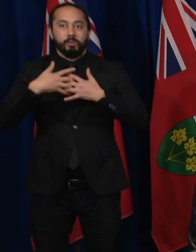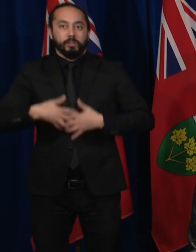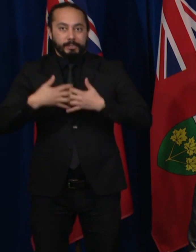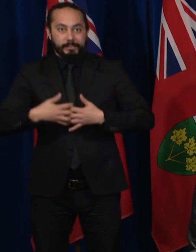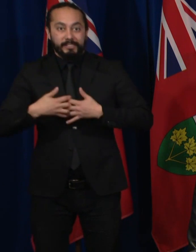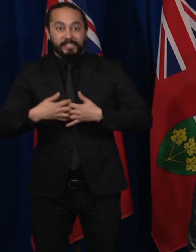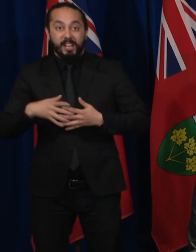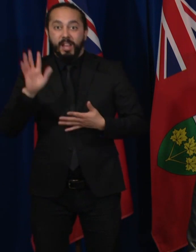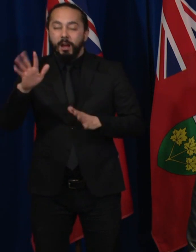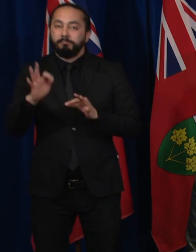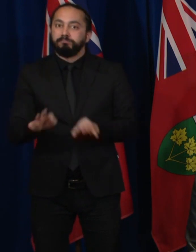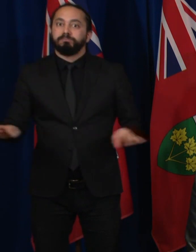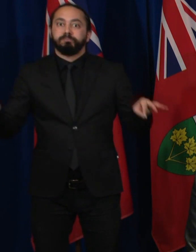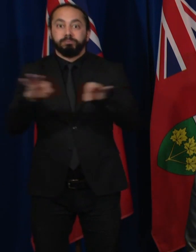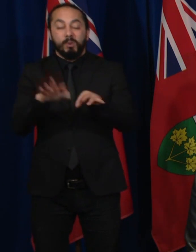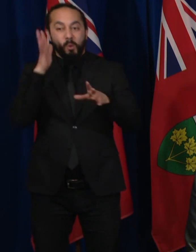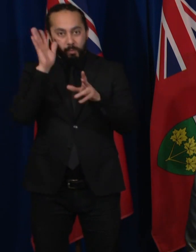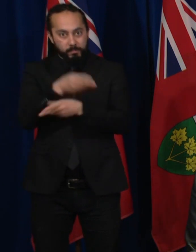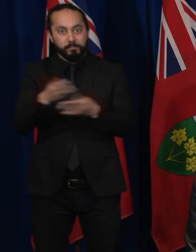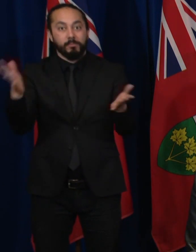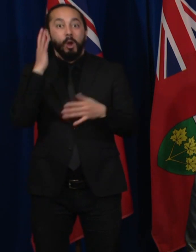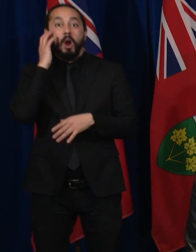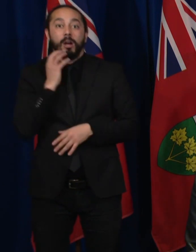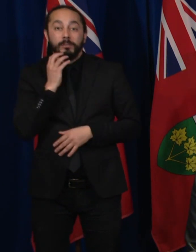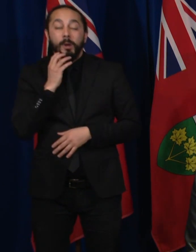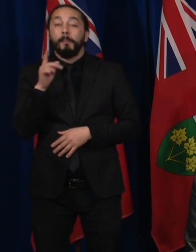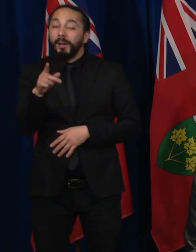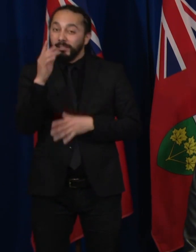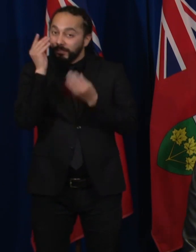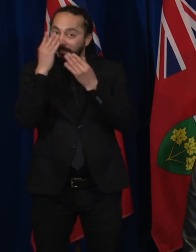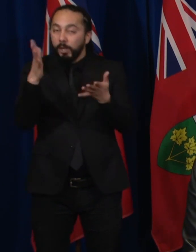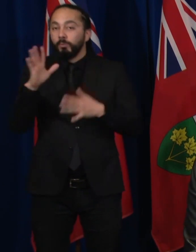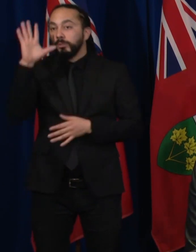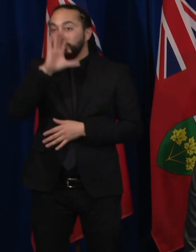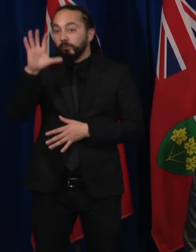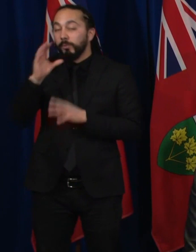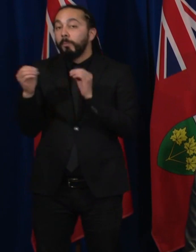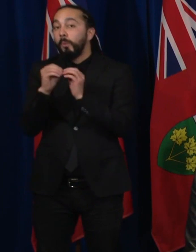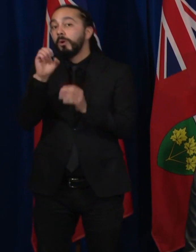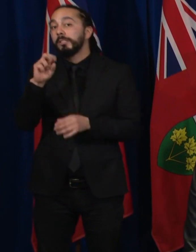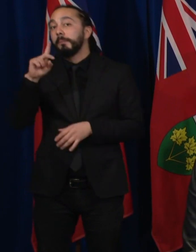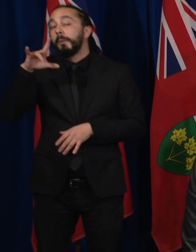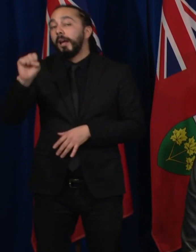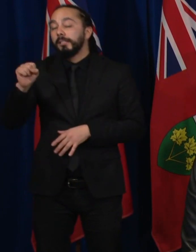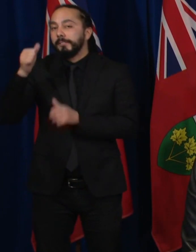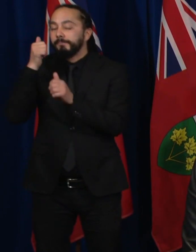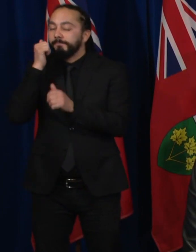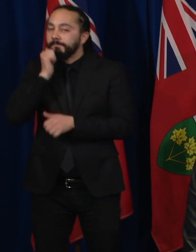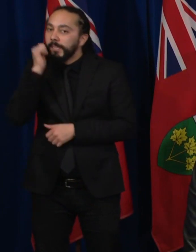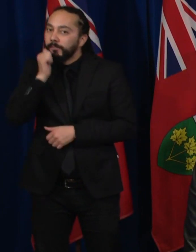this in our hospitals, and we are that the nation might live. pro procuring all the necessary supplies each and every day day. This we may, in all propriety do. My next question is for the